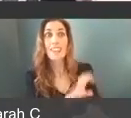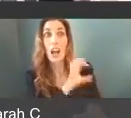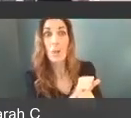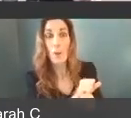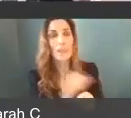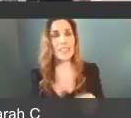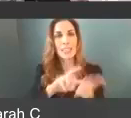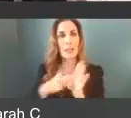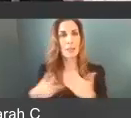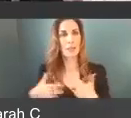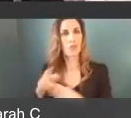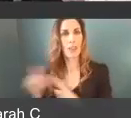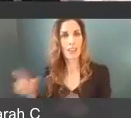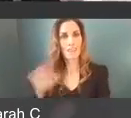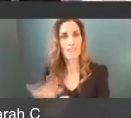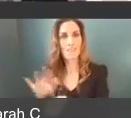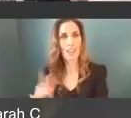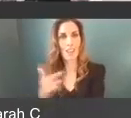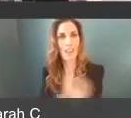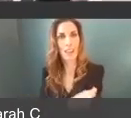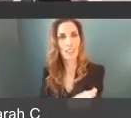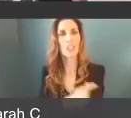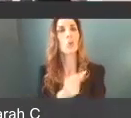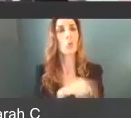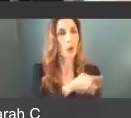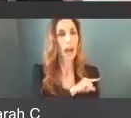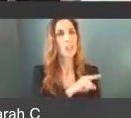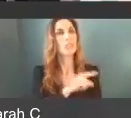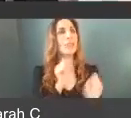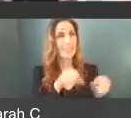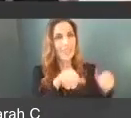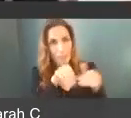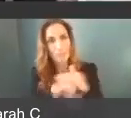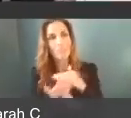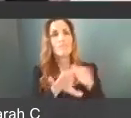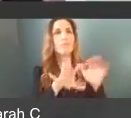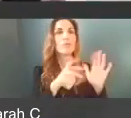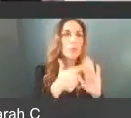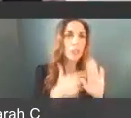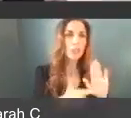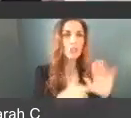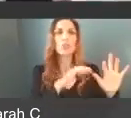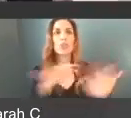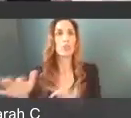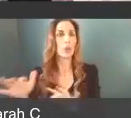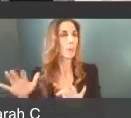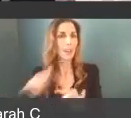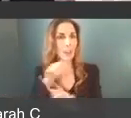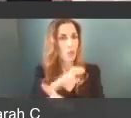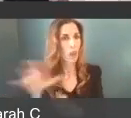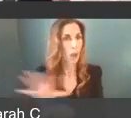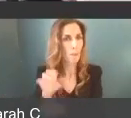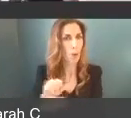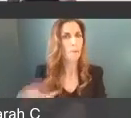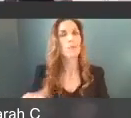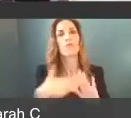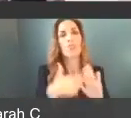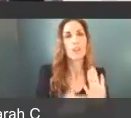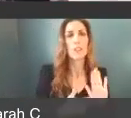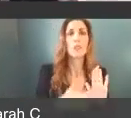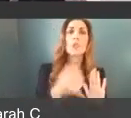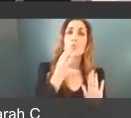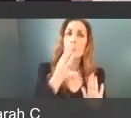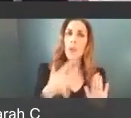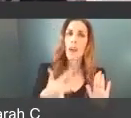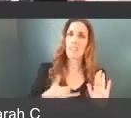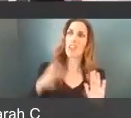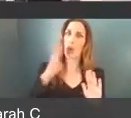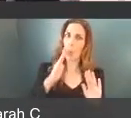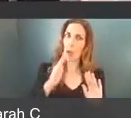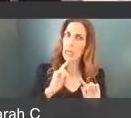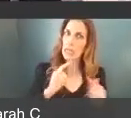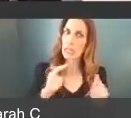a vaccine available for you but we should in a reasonably short order. So I think that it is